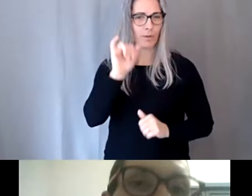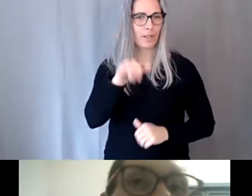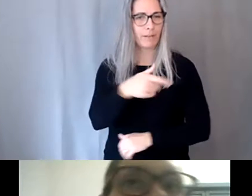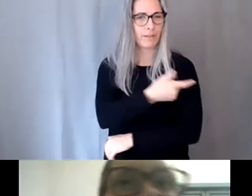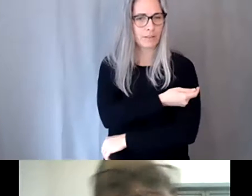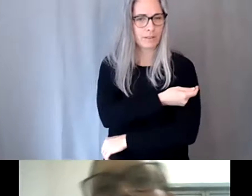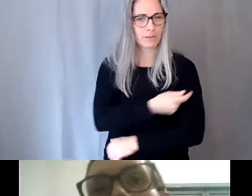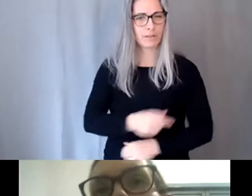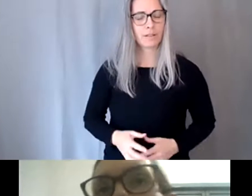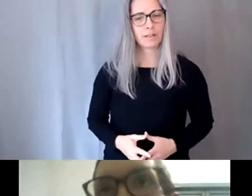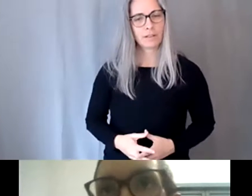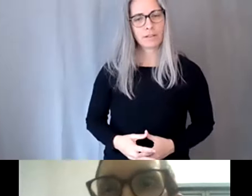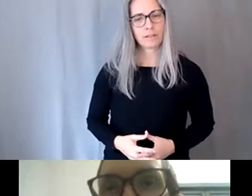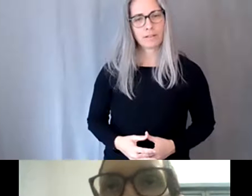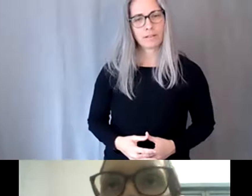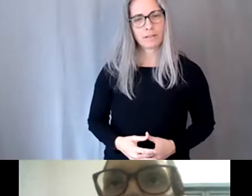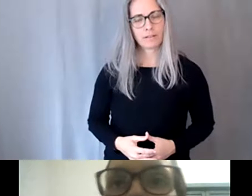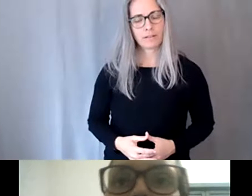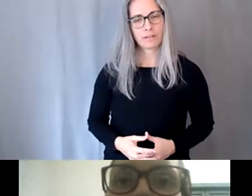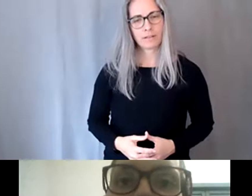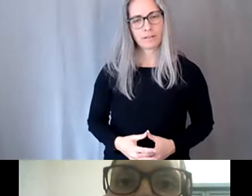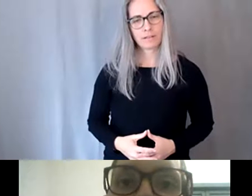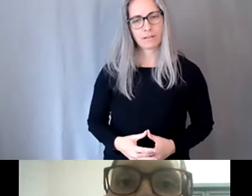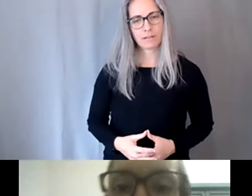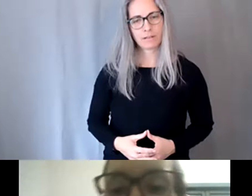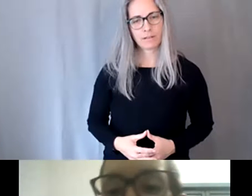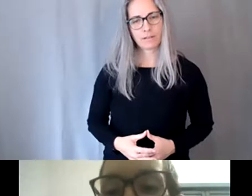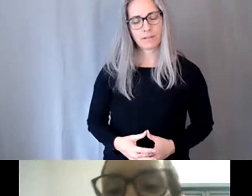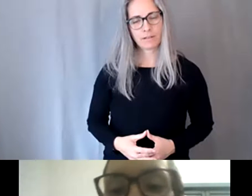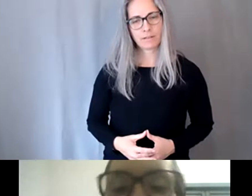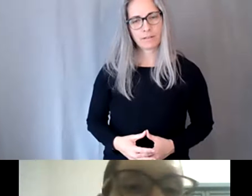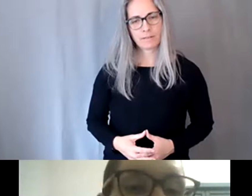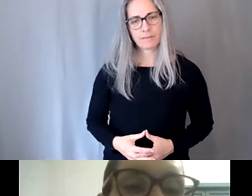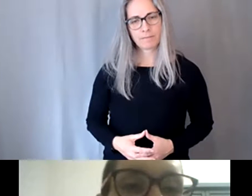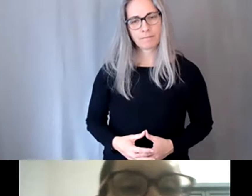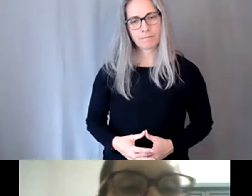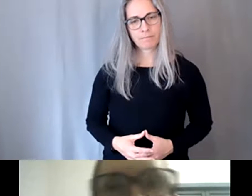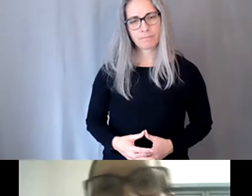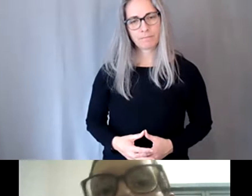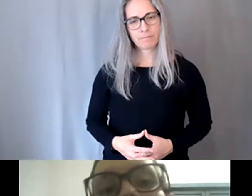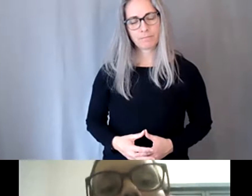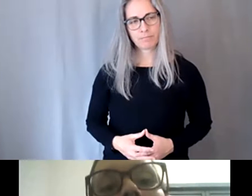that are related with health services or the